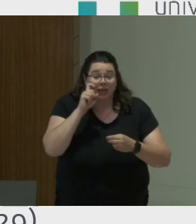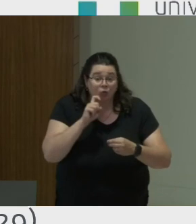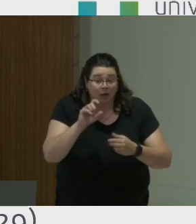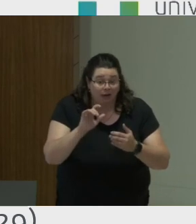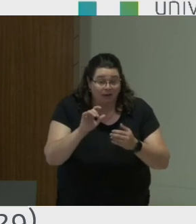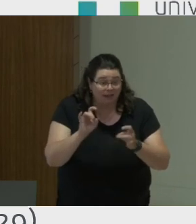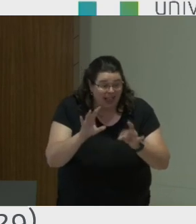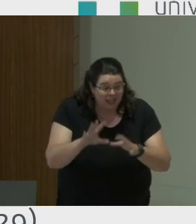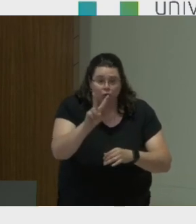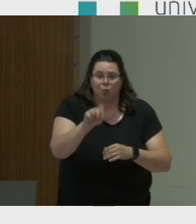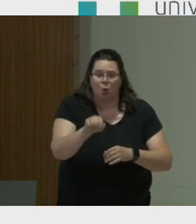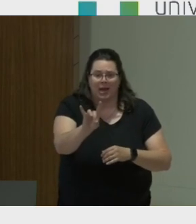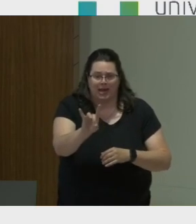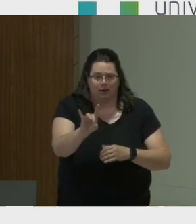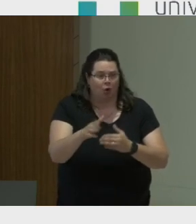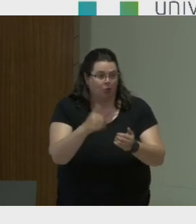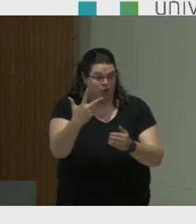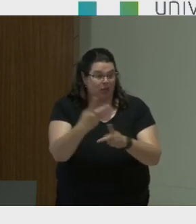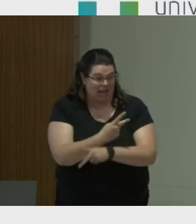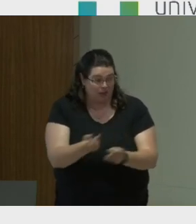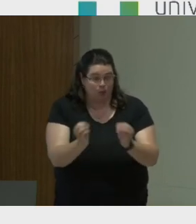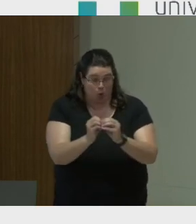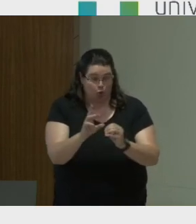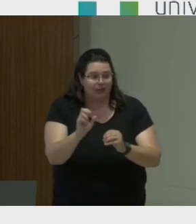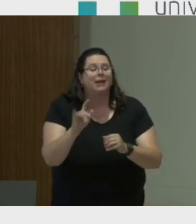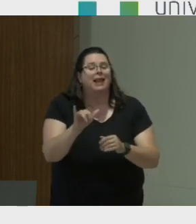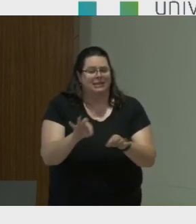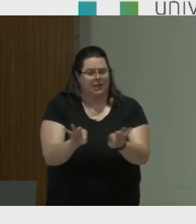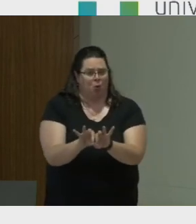three-fold risk. And that's the important message.